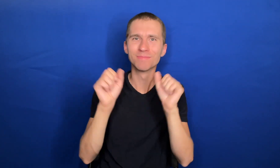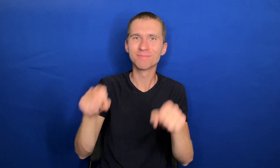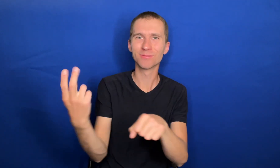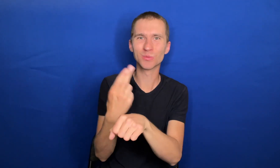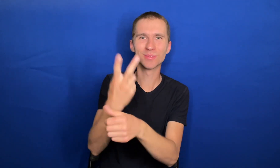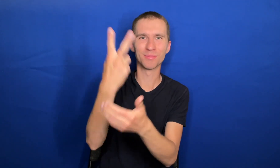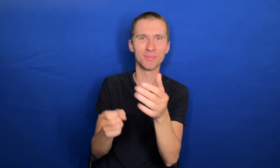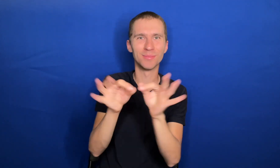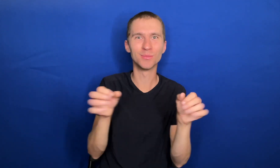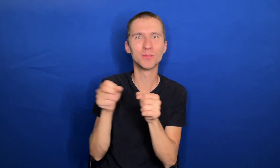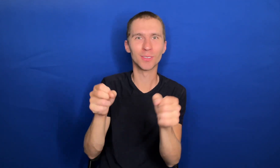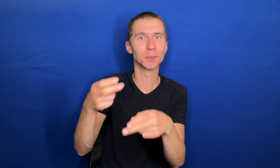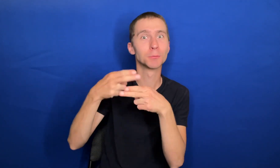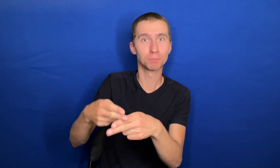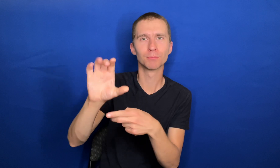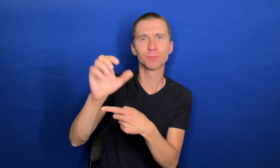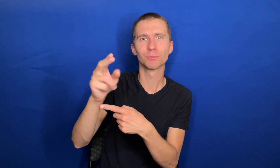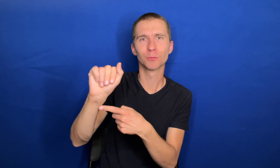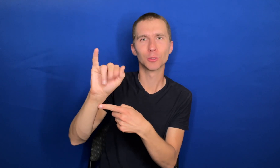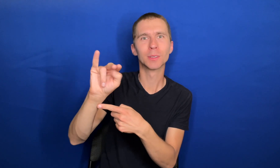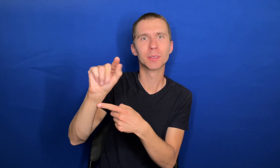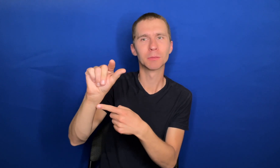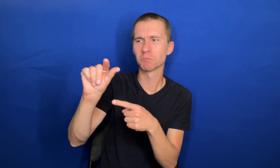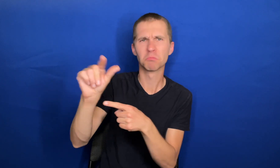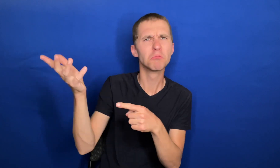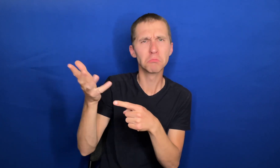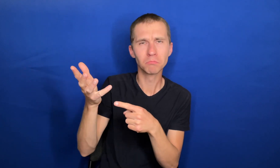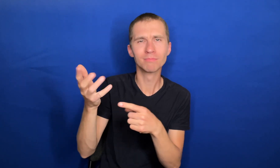One way is to use a bilingual strategy called "chaining."